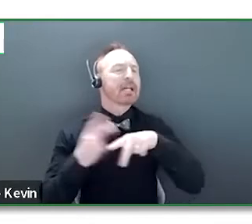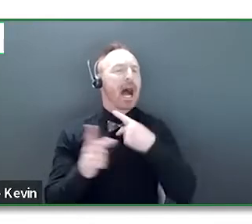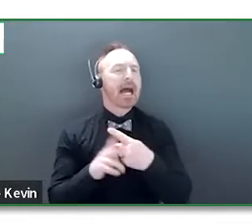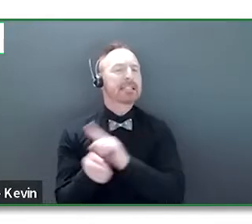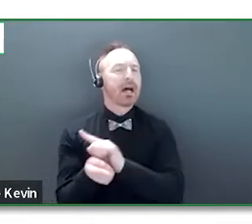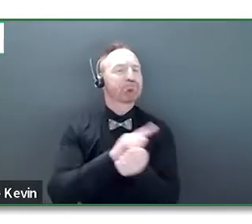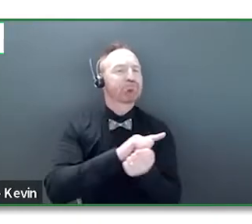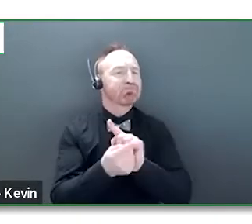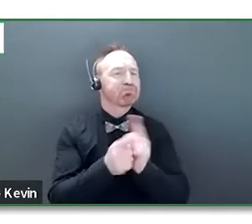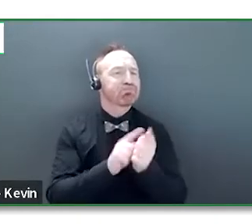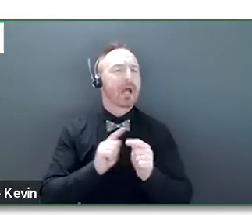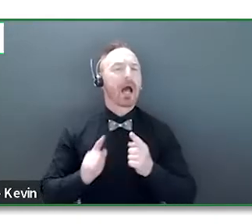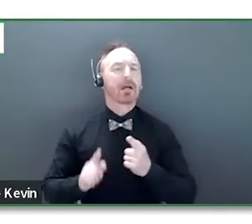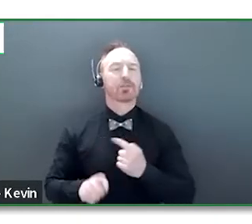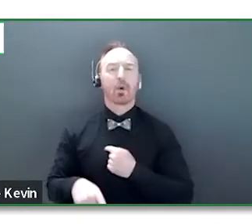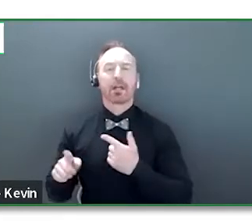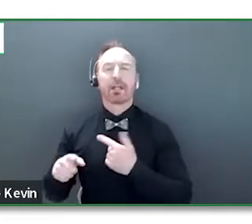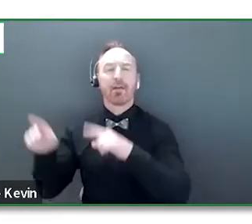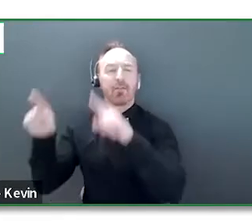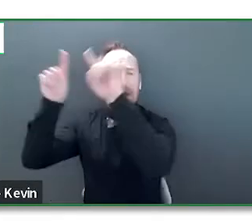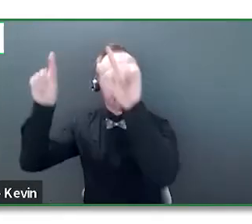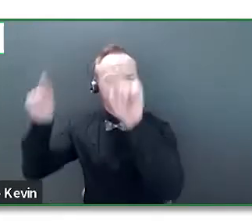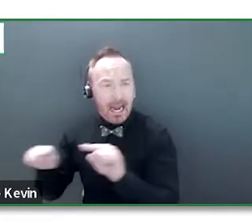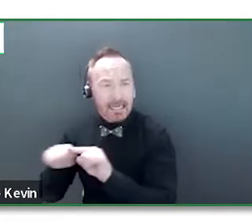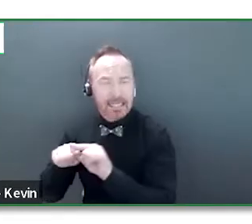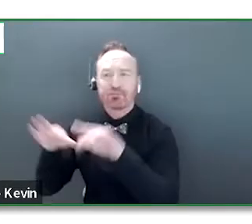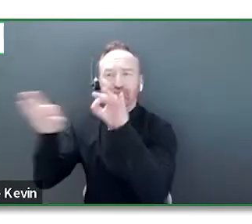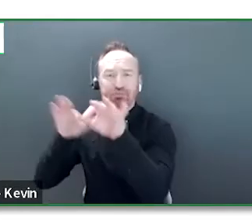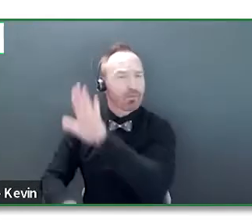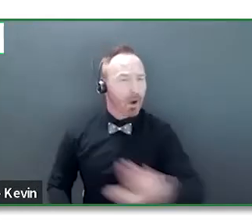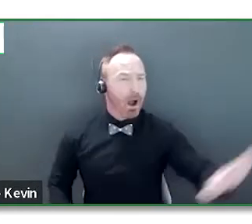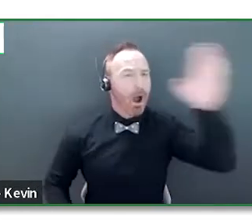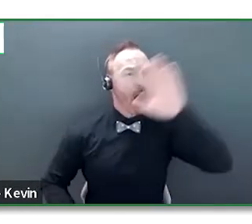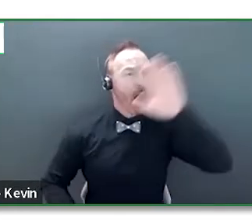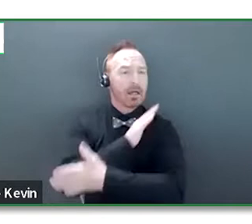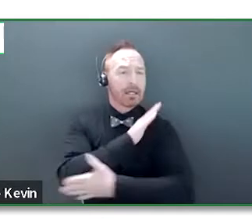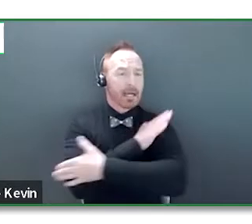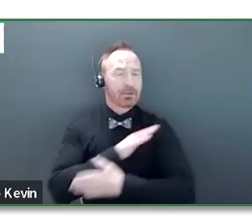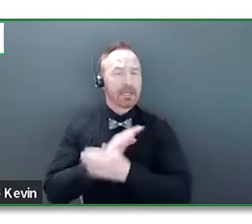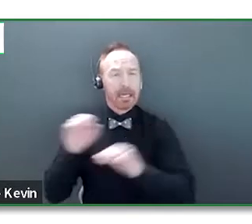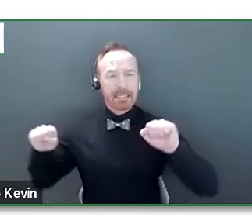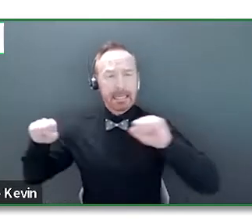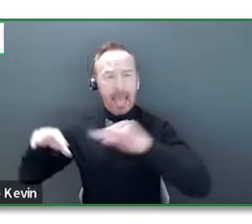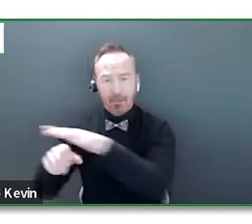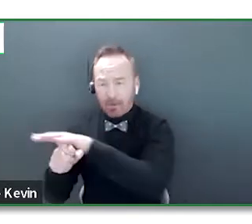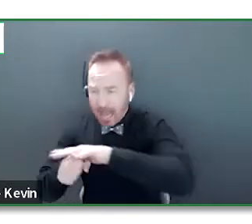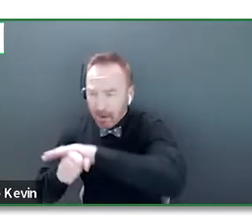across the country. Gathering and event spaces. We have lots of diverse day use